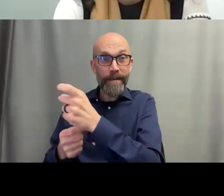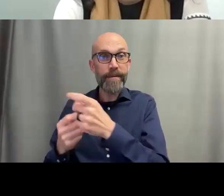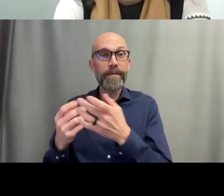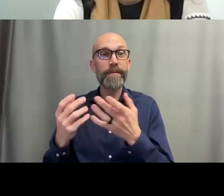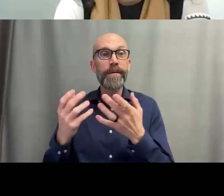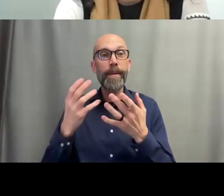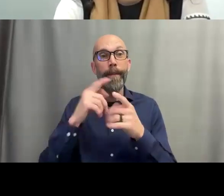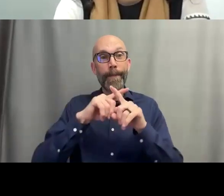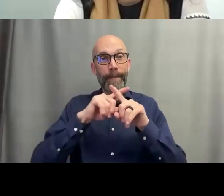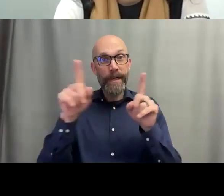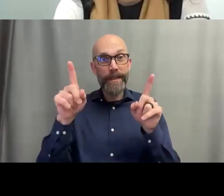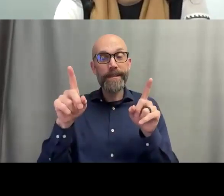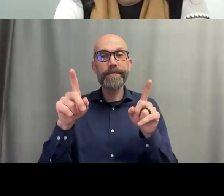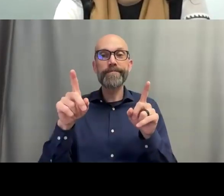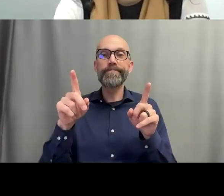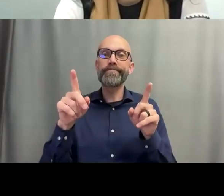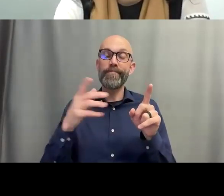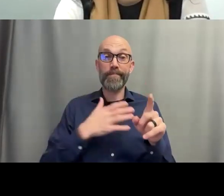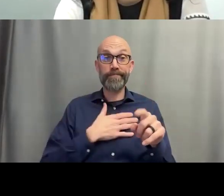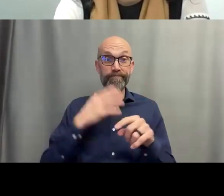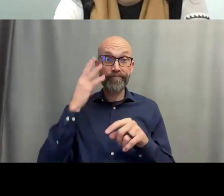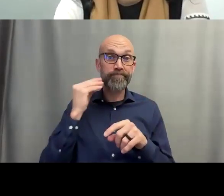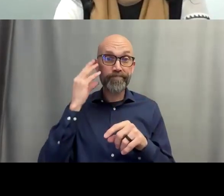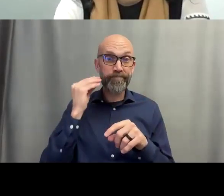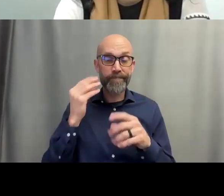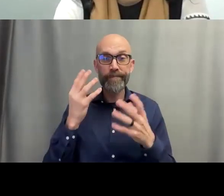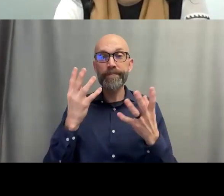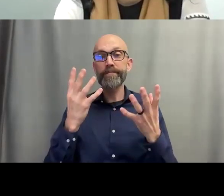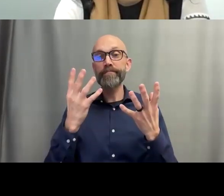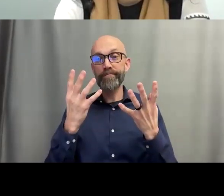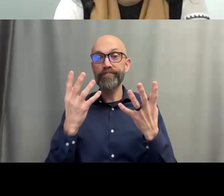But, you know, my experience has been, an experience that I've talked of,